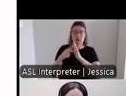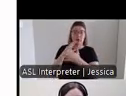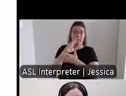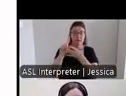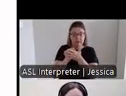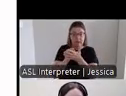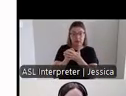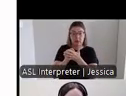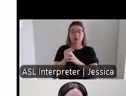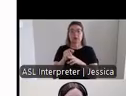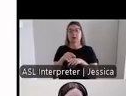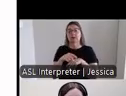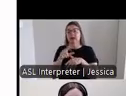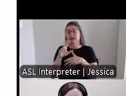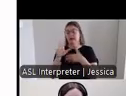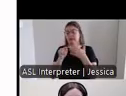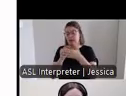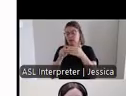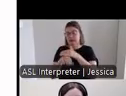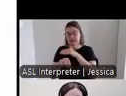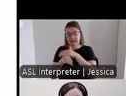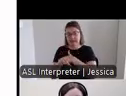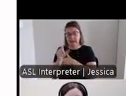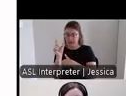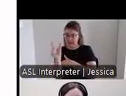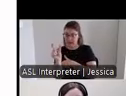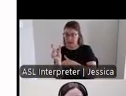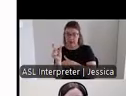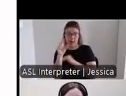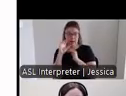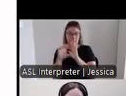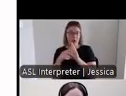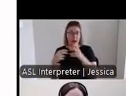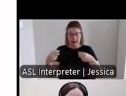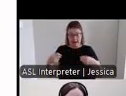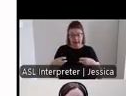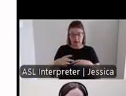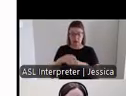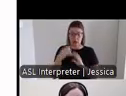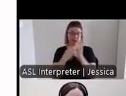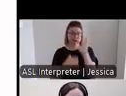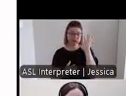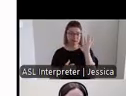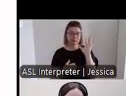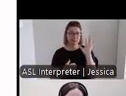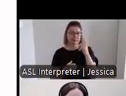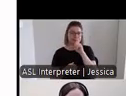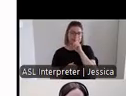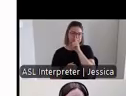video accessibility icons--for example captions or transcripts--were not typically present.